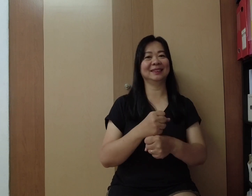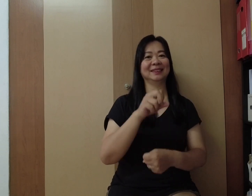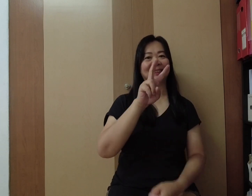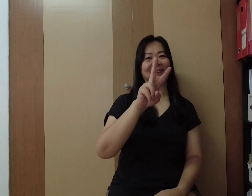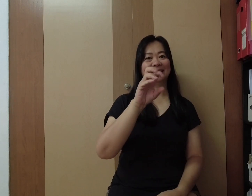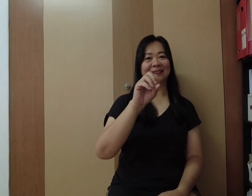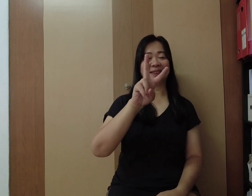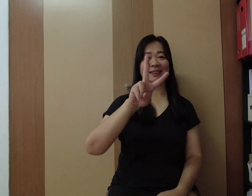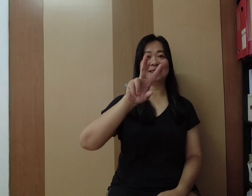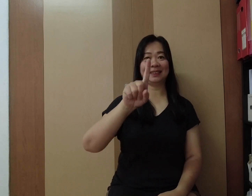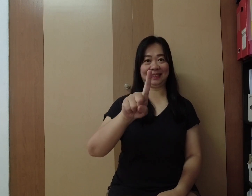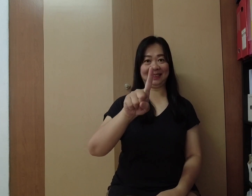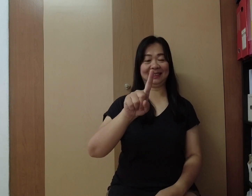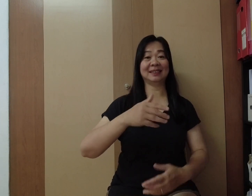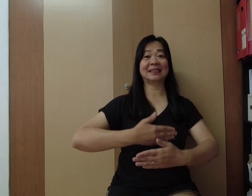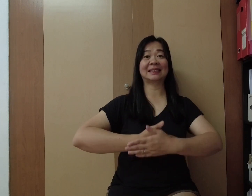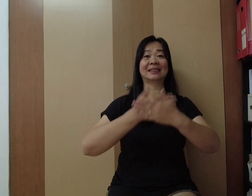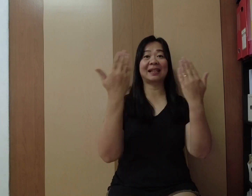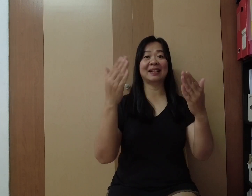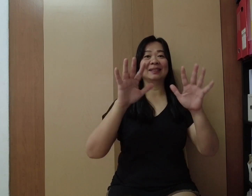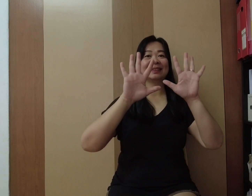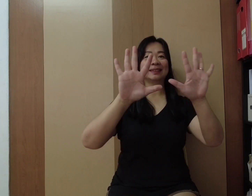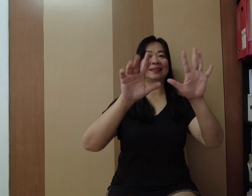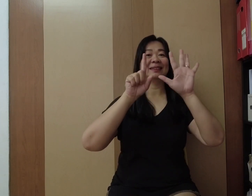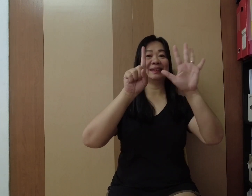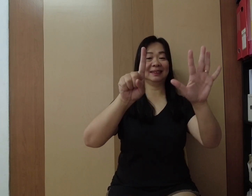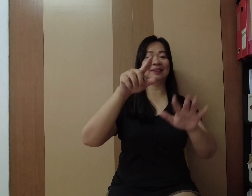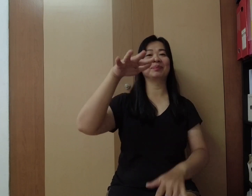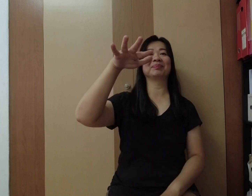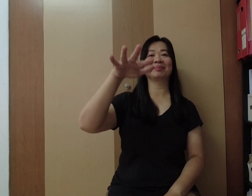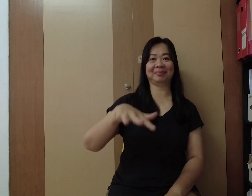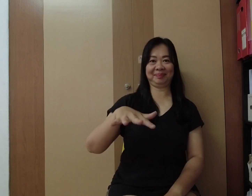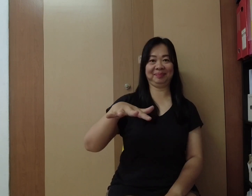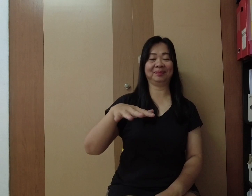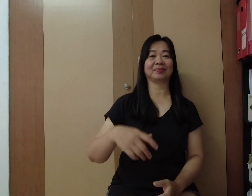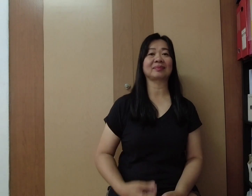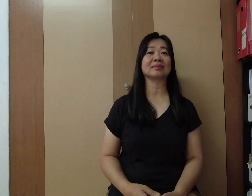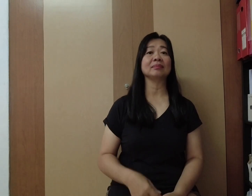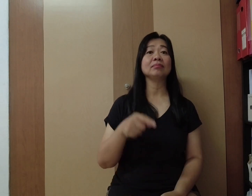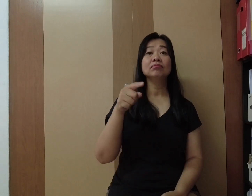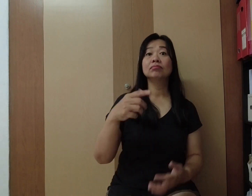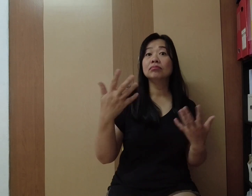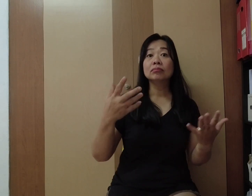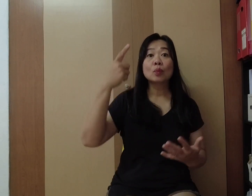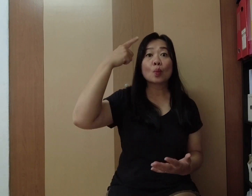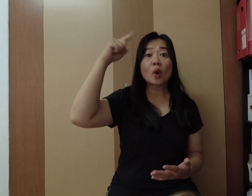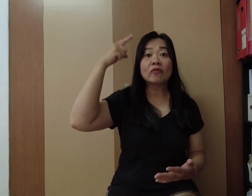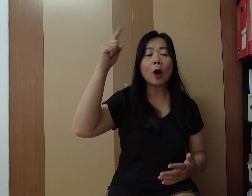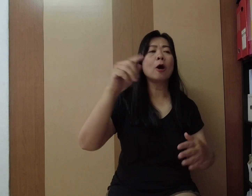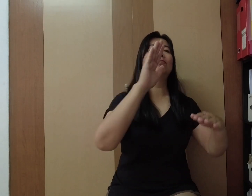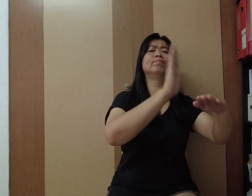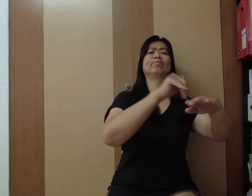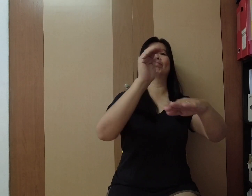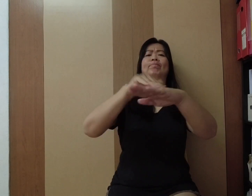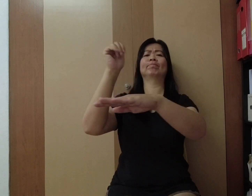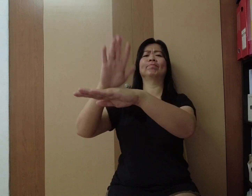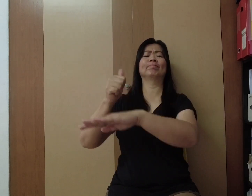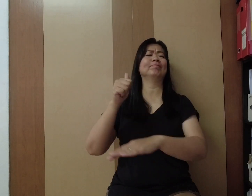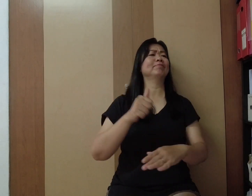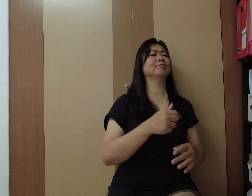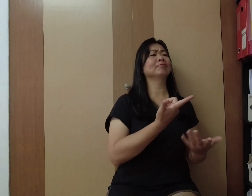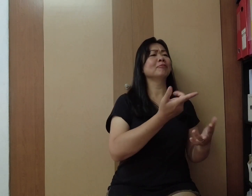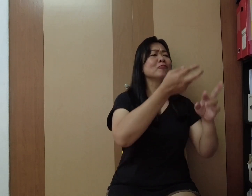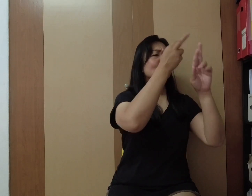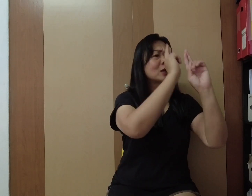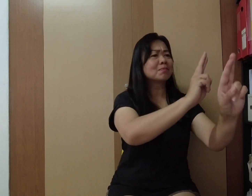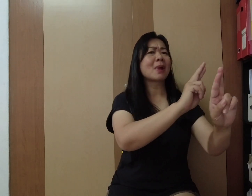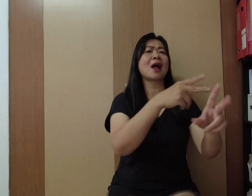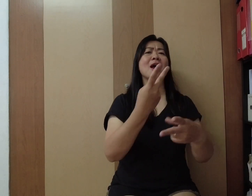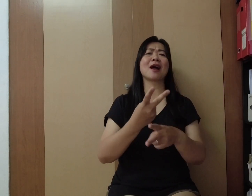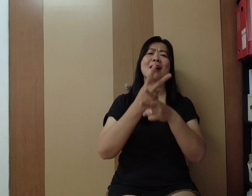The day is to call for respect, care and help for disabled people,